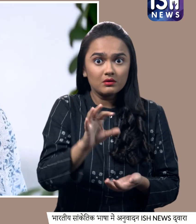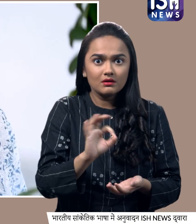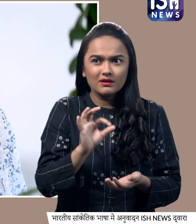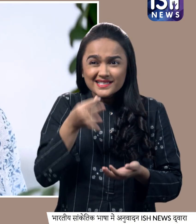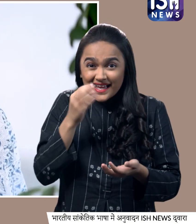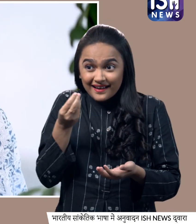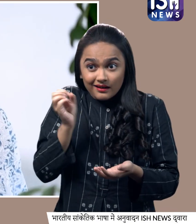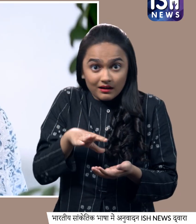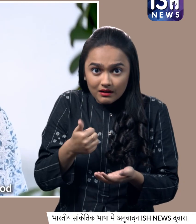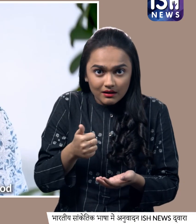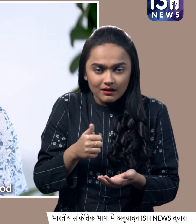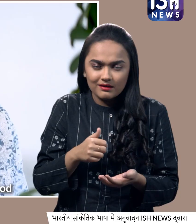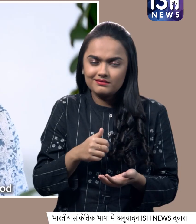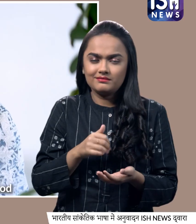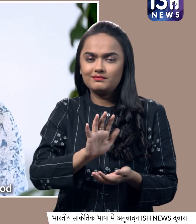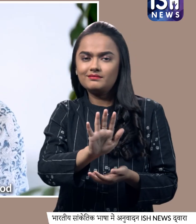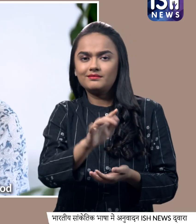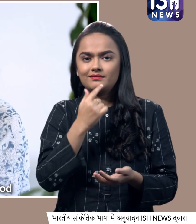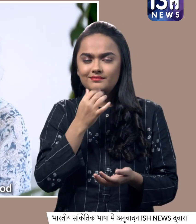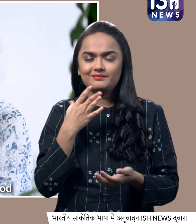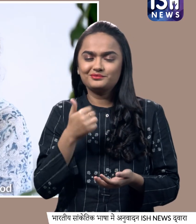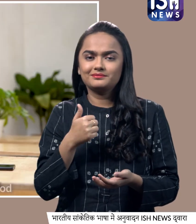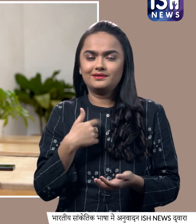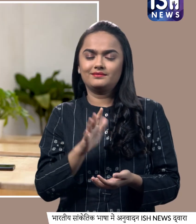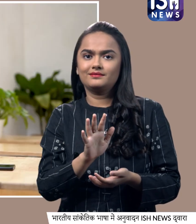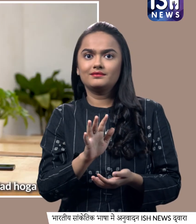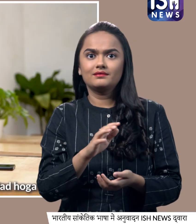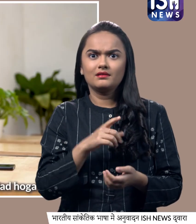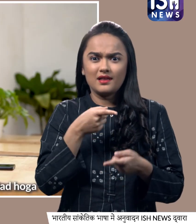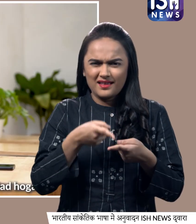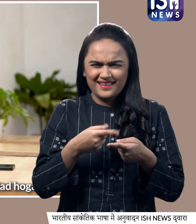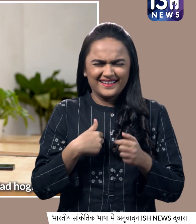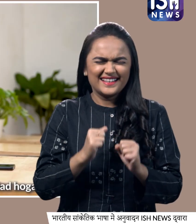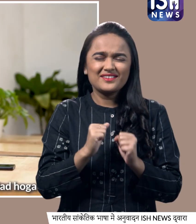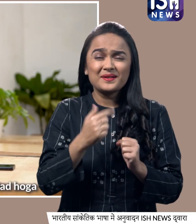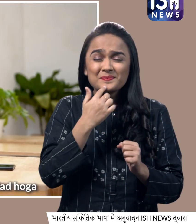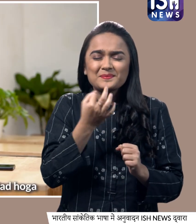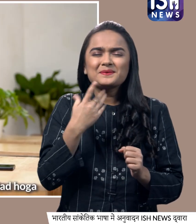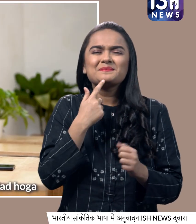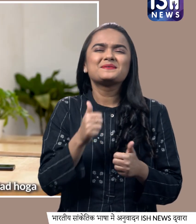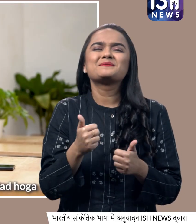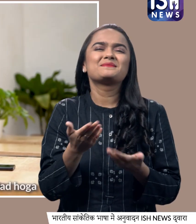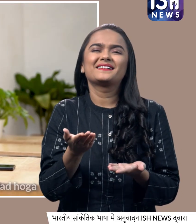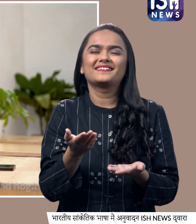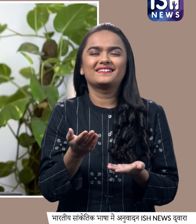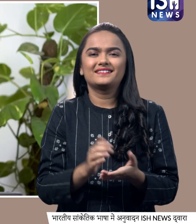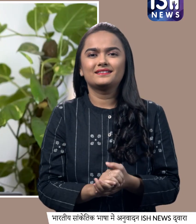No tea leaves? Uh I don't think it will taste good I don't think it's possible that it will have any good flavour